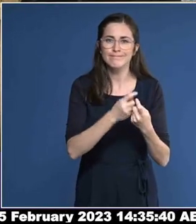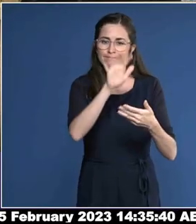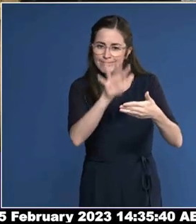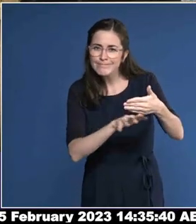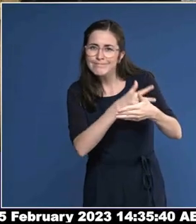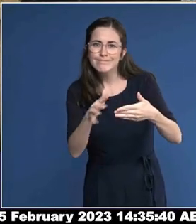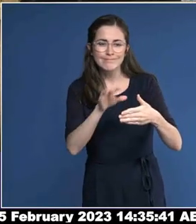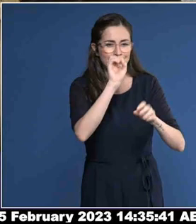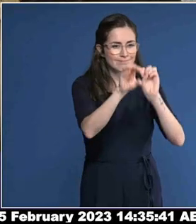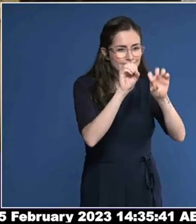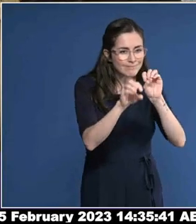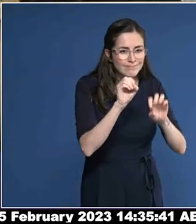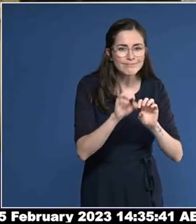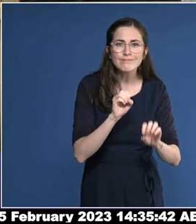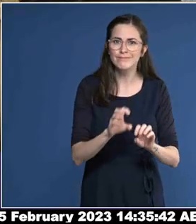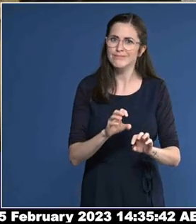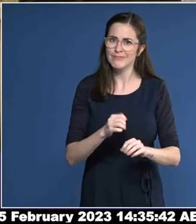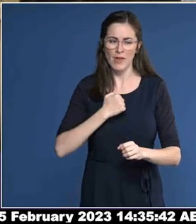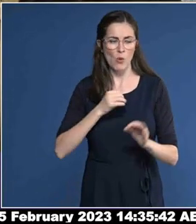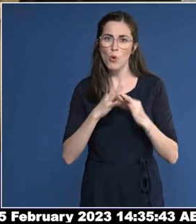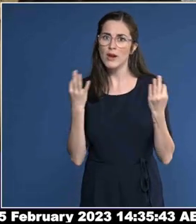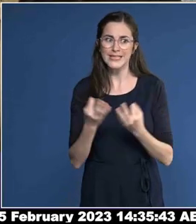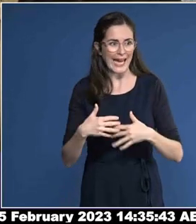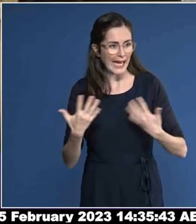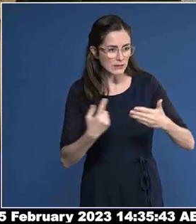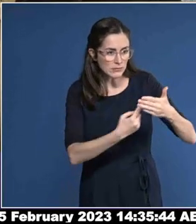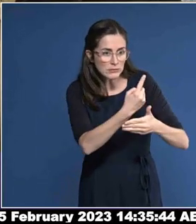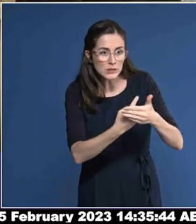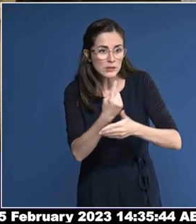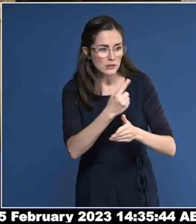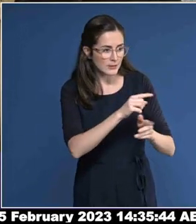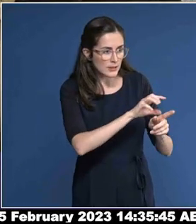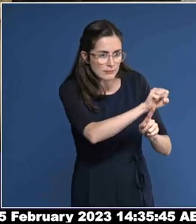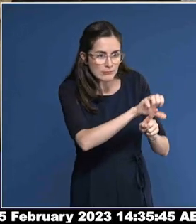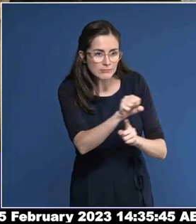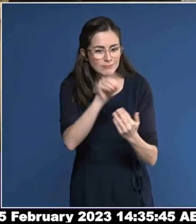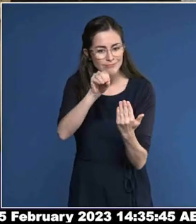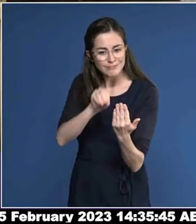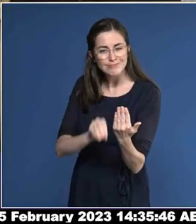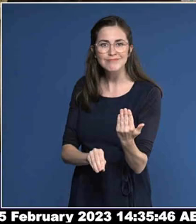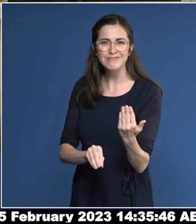our organisation. We have within our risk management system a number of indicators within that risk